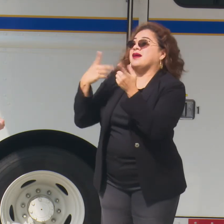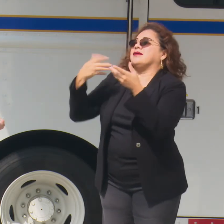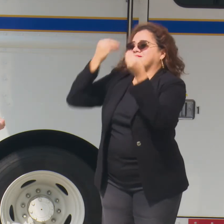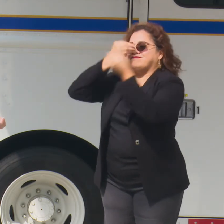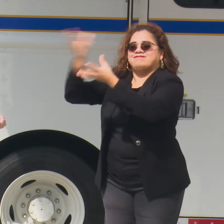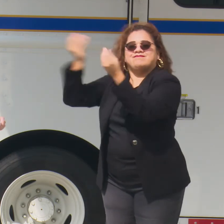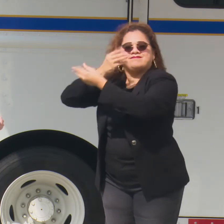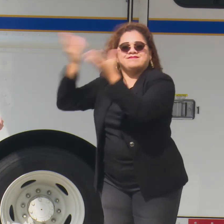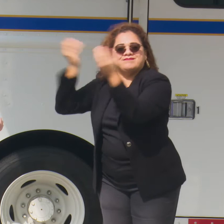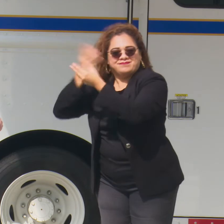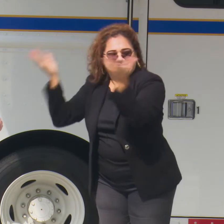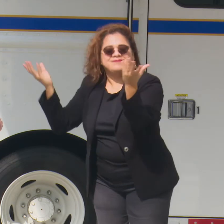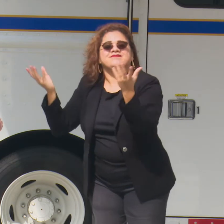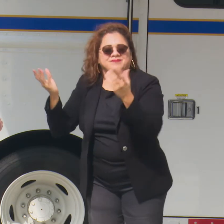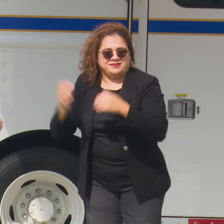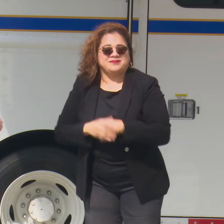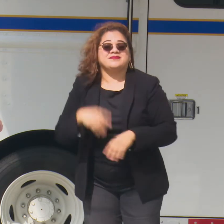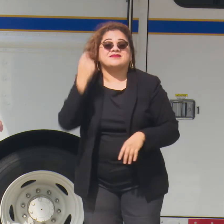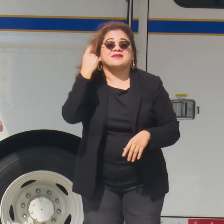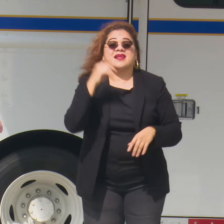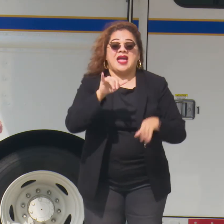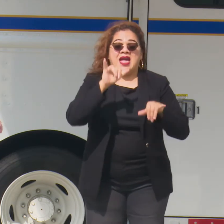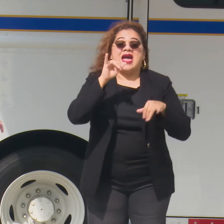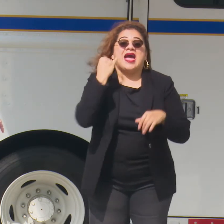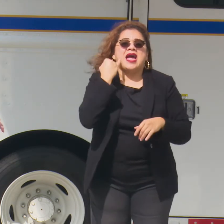are not positive. It means you're not positive at that moment, that you don't